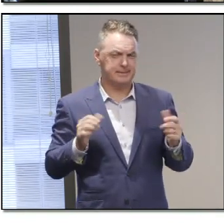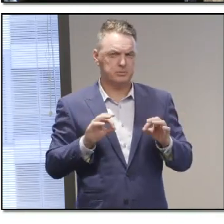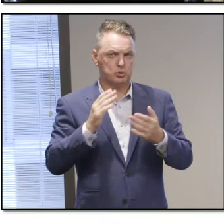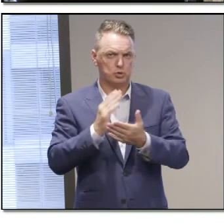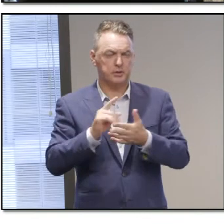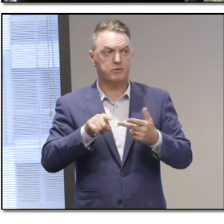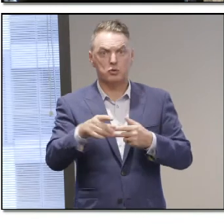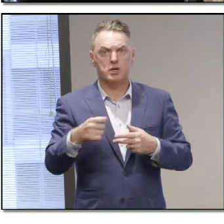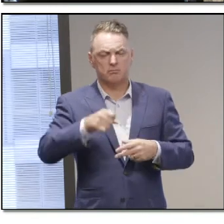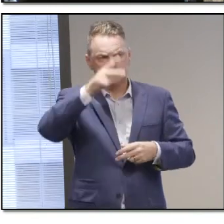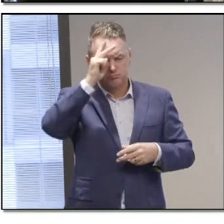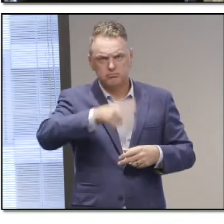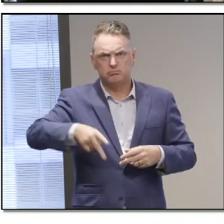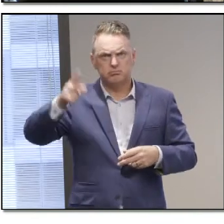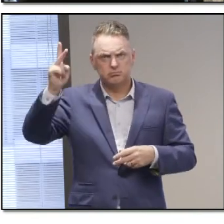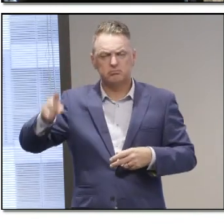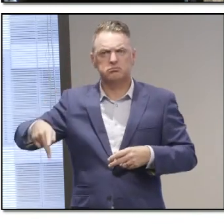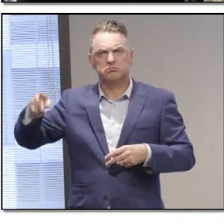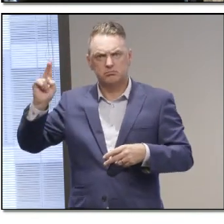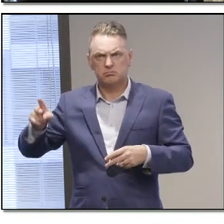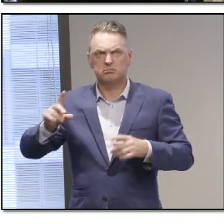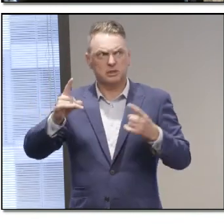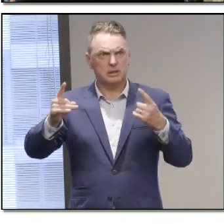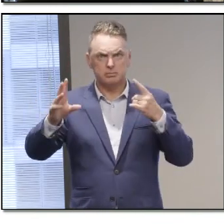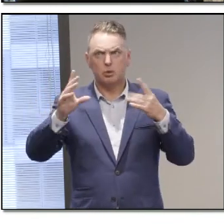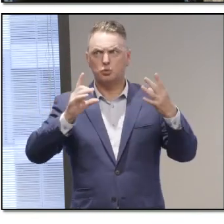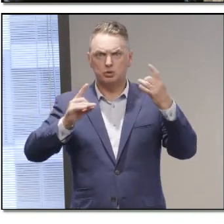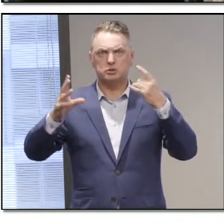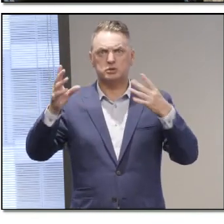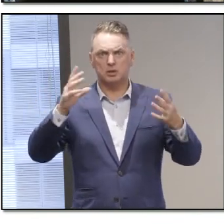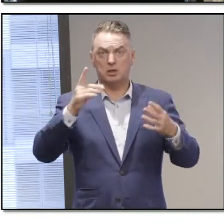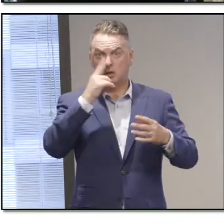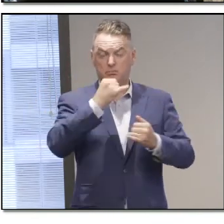exposures you lose more or you don't. Those studies really haven't been done properly,